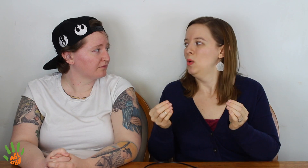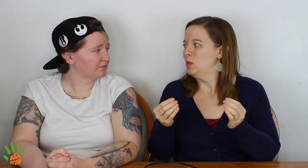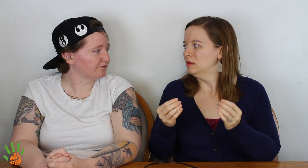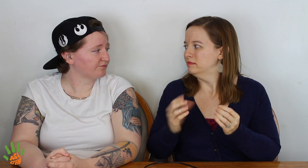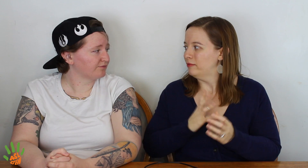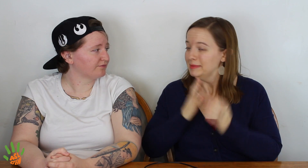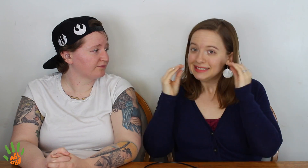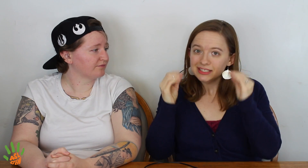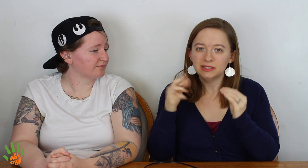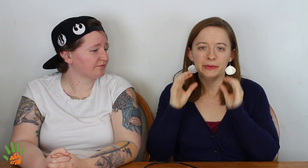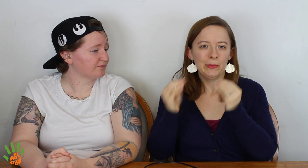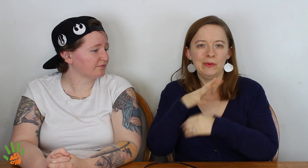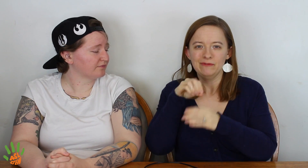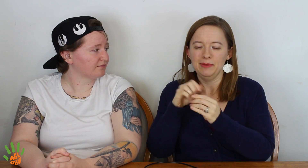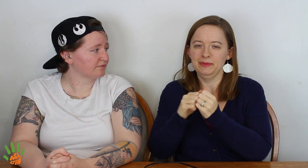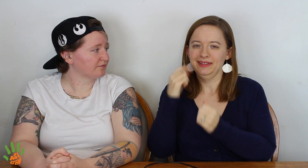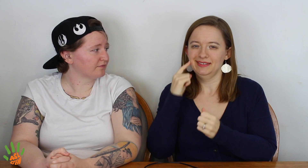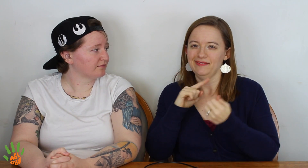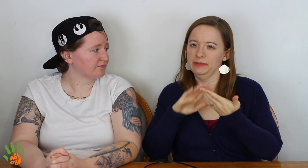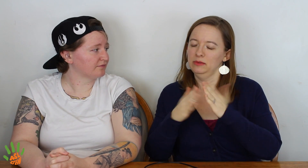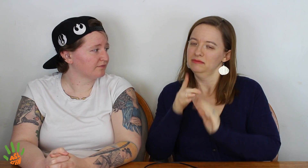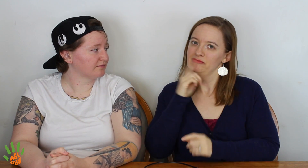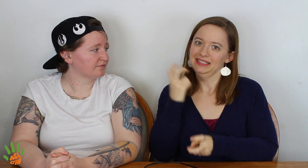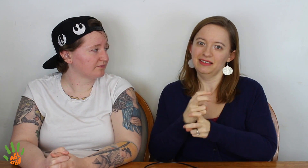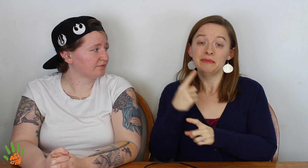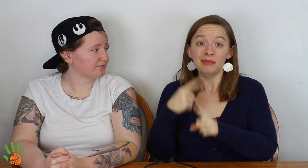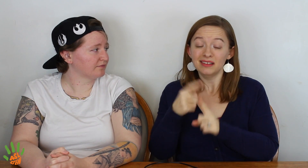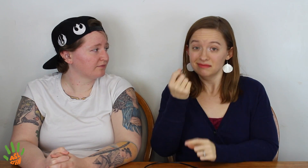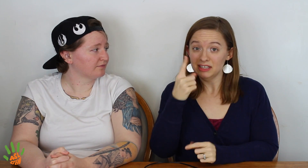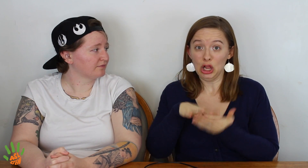If you've had no formal instruction or no involvement in the Deaf community, it's really tough.